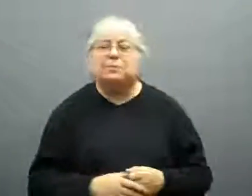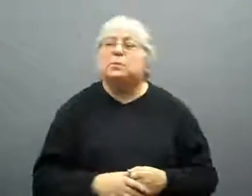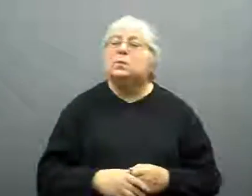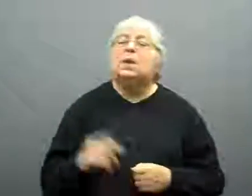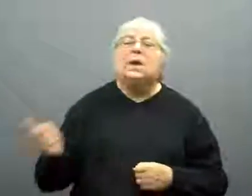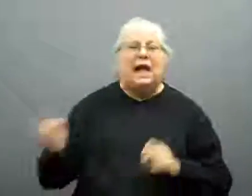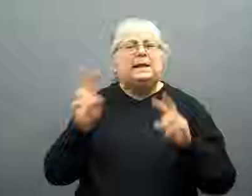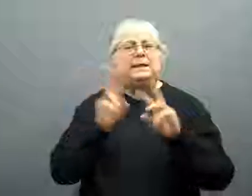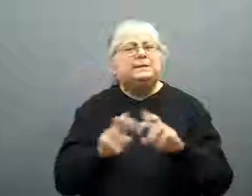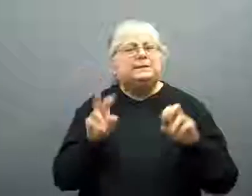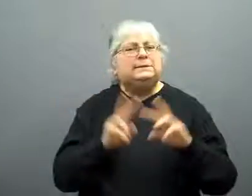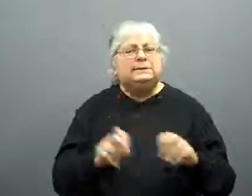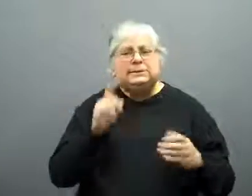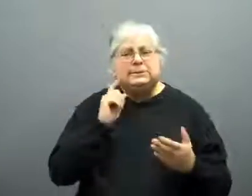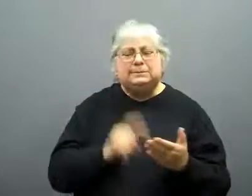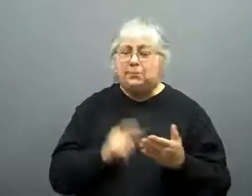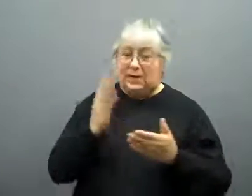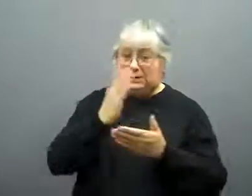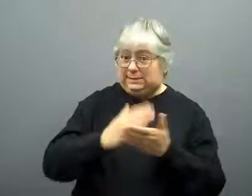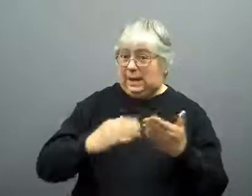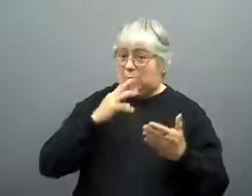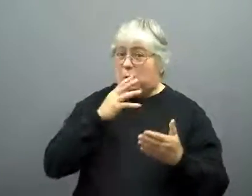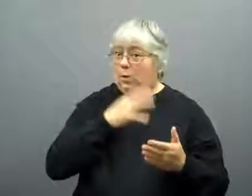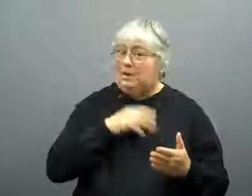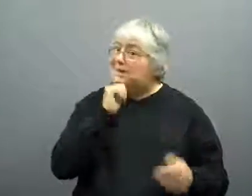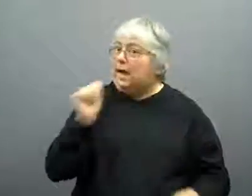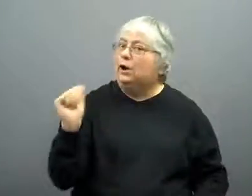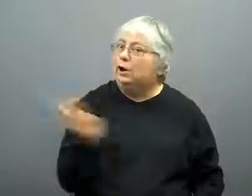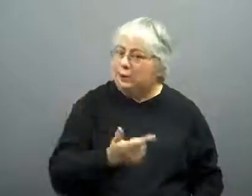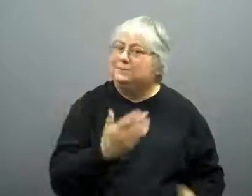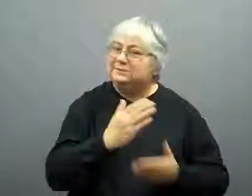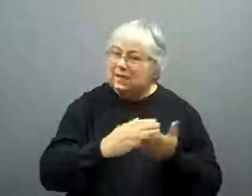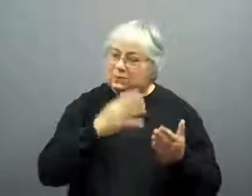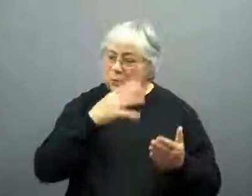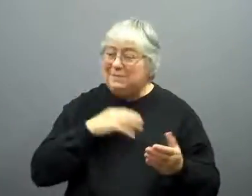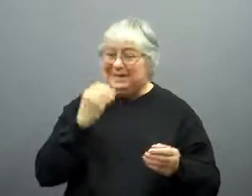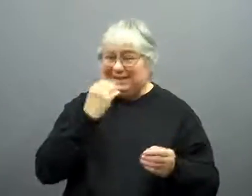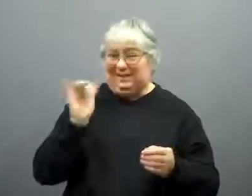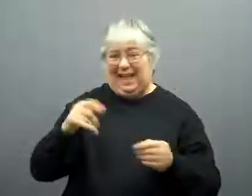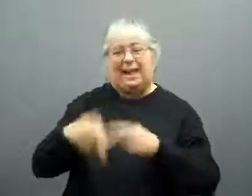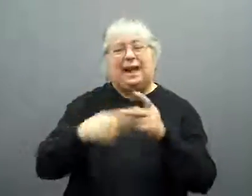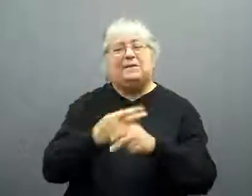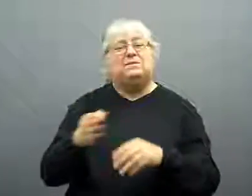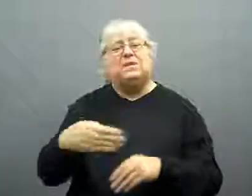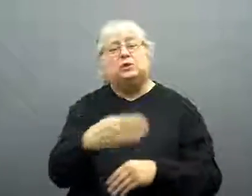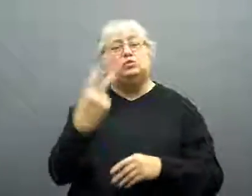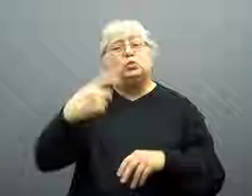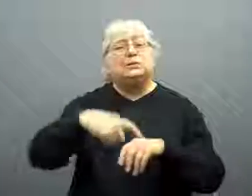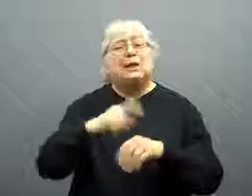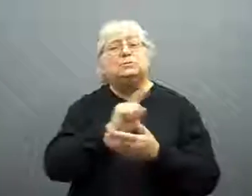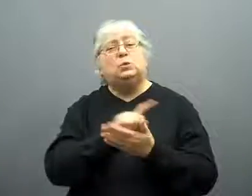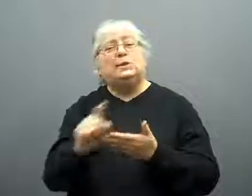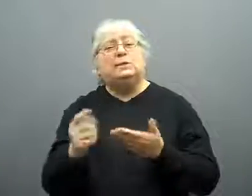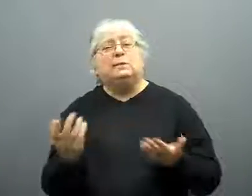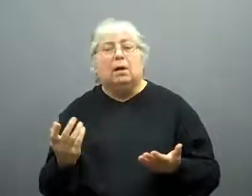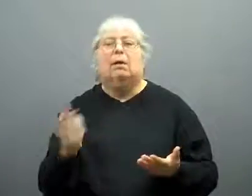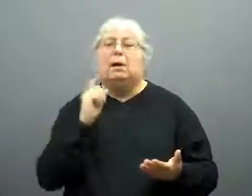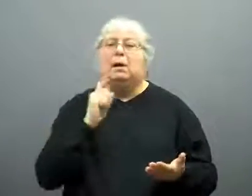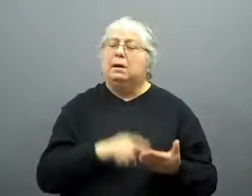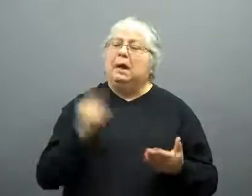Some women (not all) who eat the above types of fish twice a week